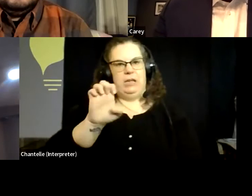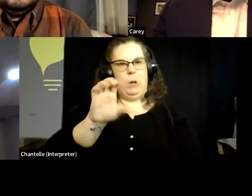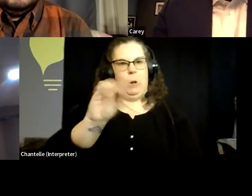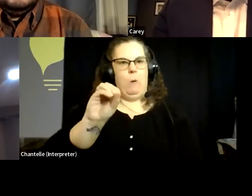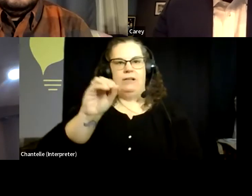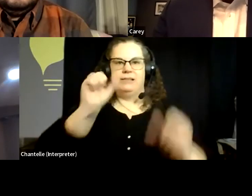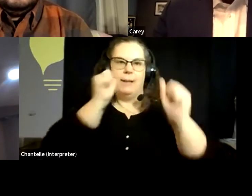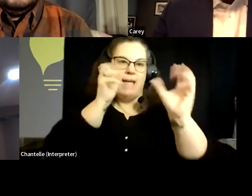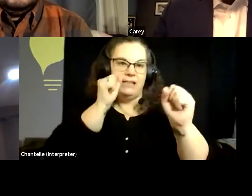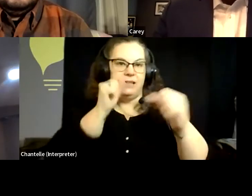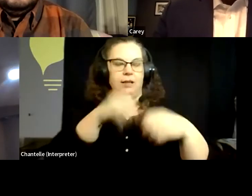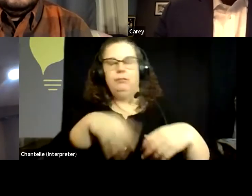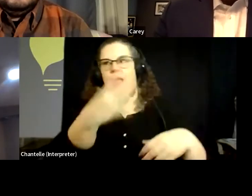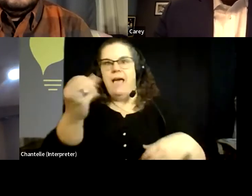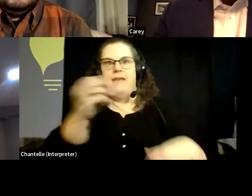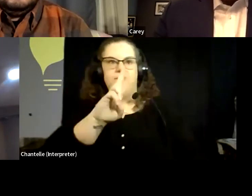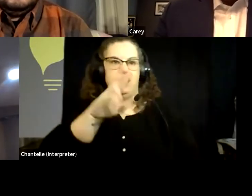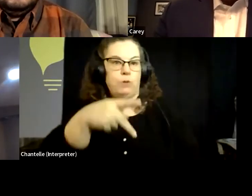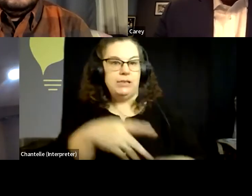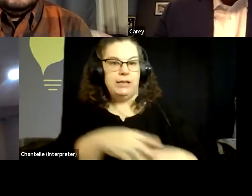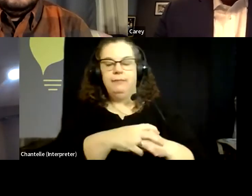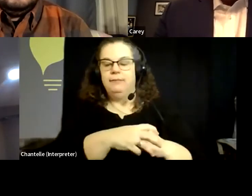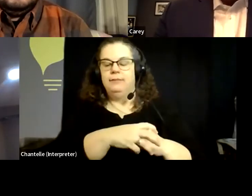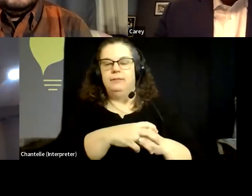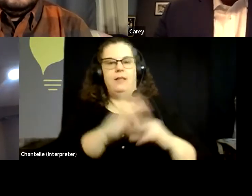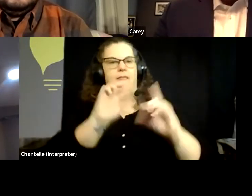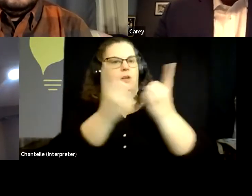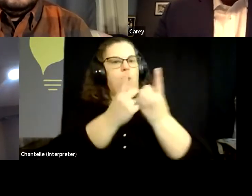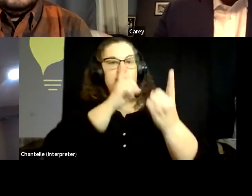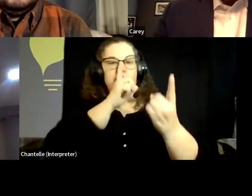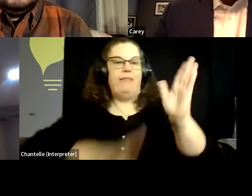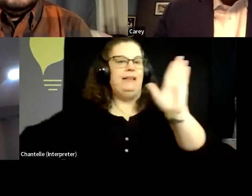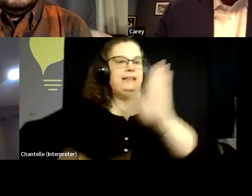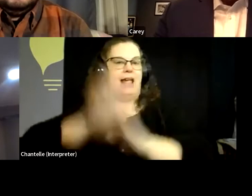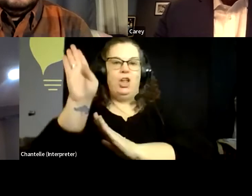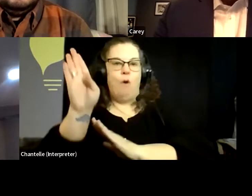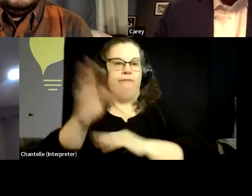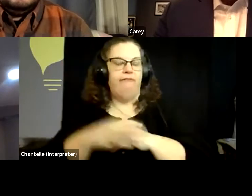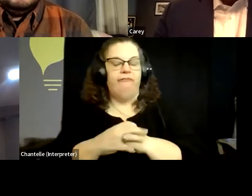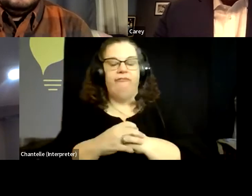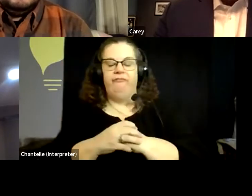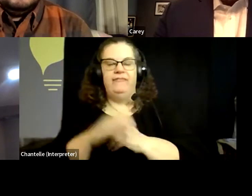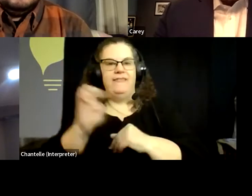our Vice President. The department's really taking off in a new way. The ERG is start